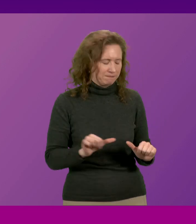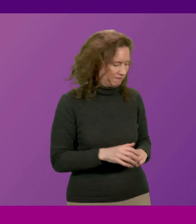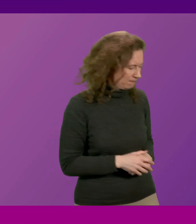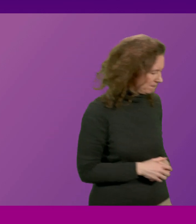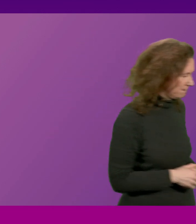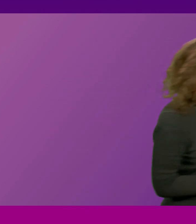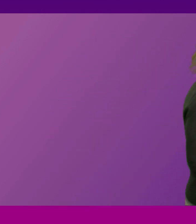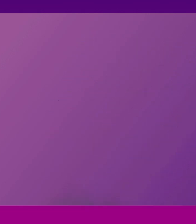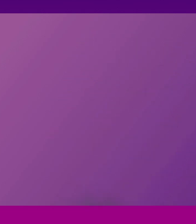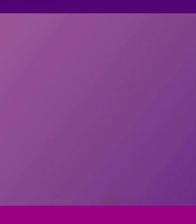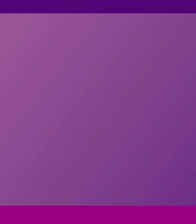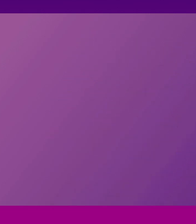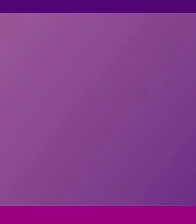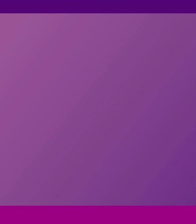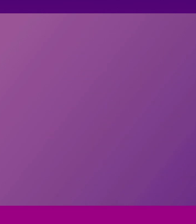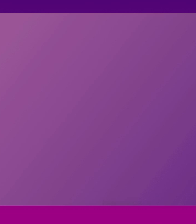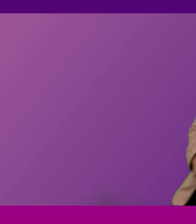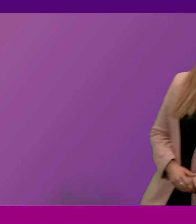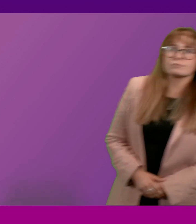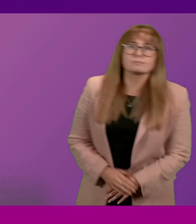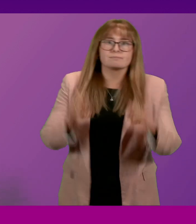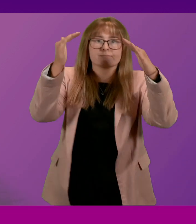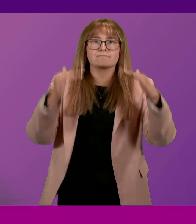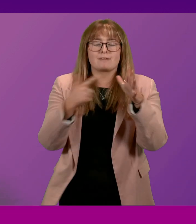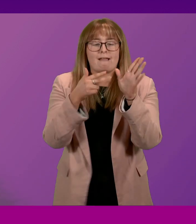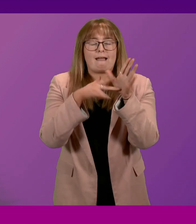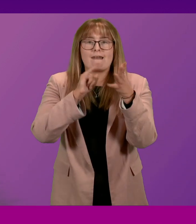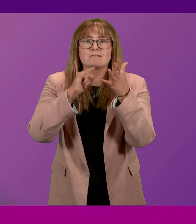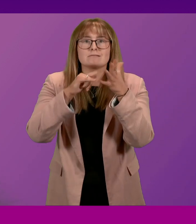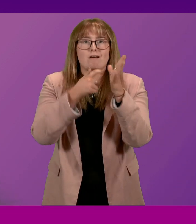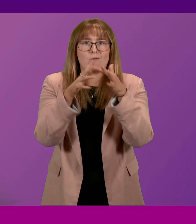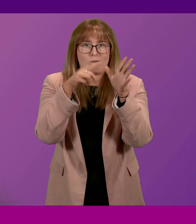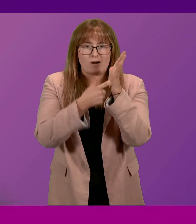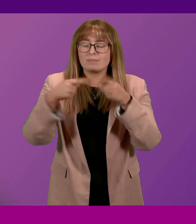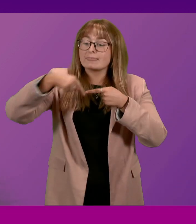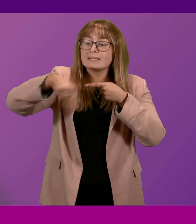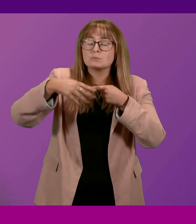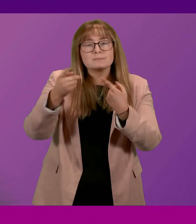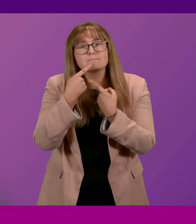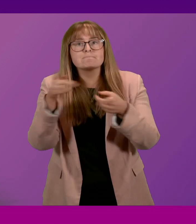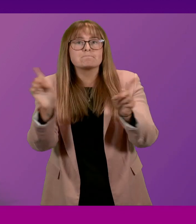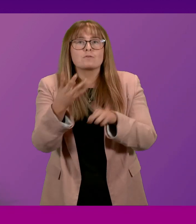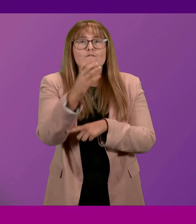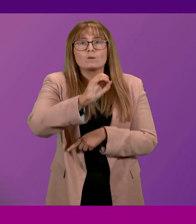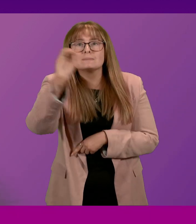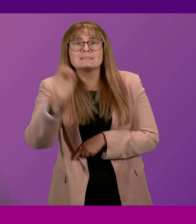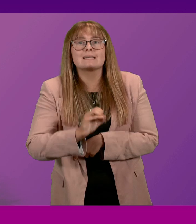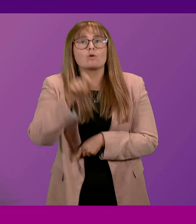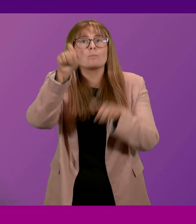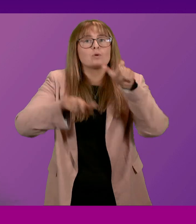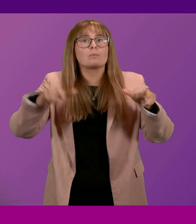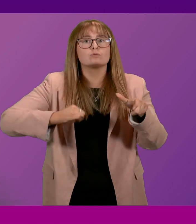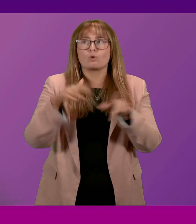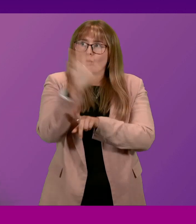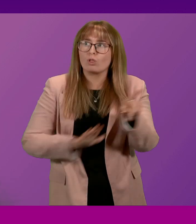It was revealed this week that 40 per cent of pupils in Scotland have additional support